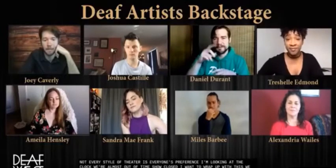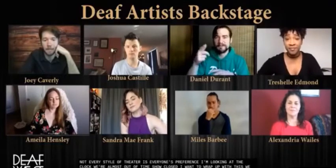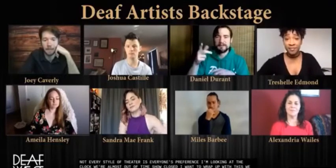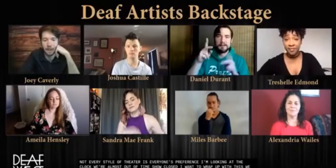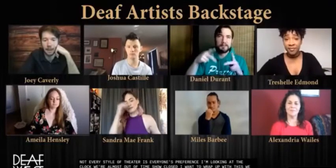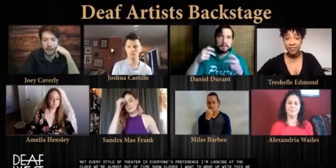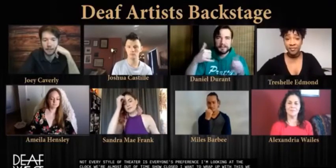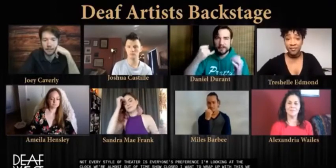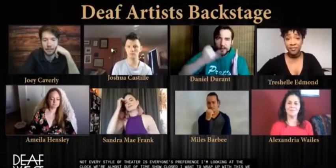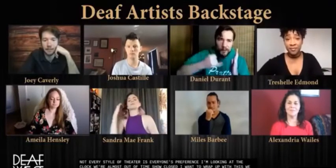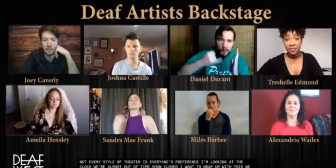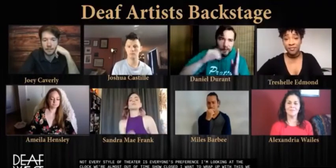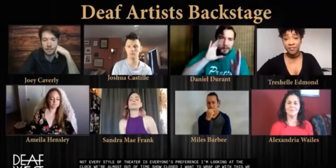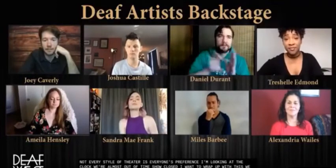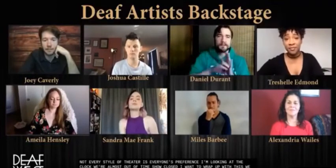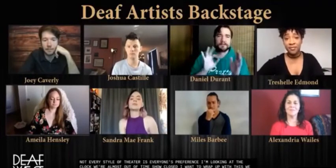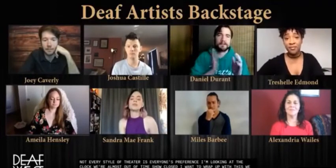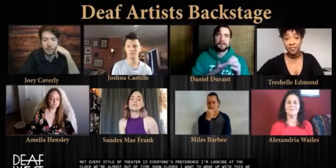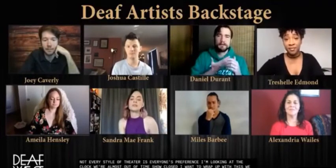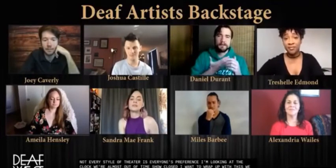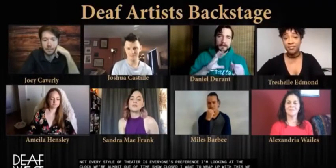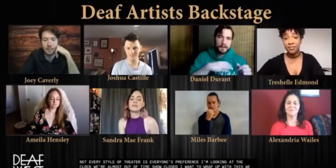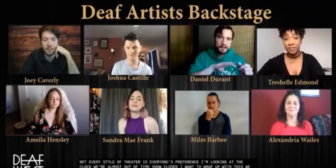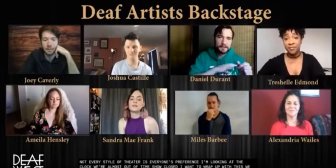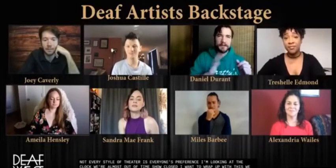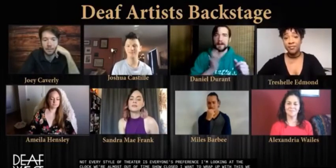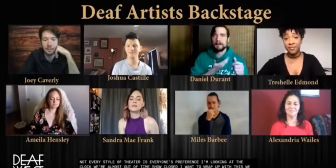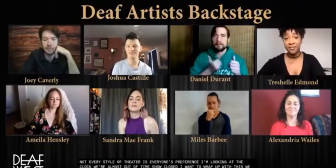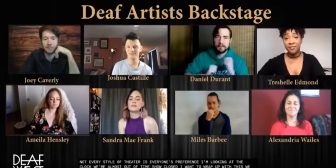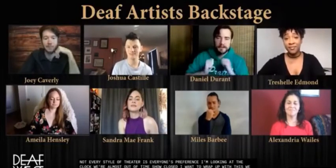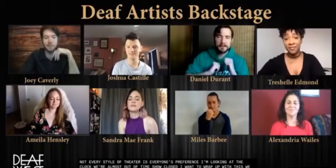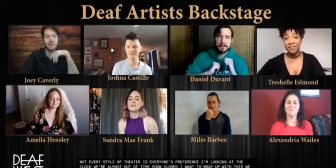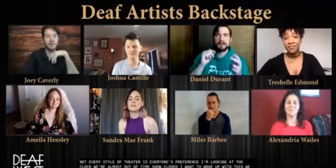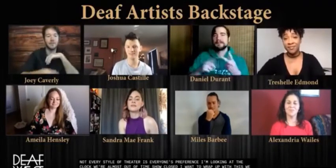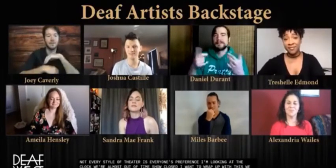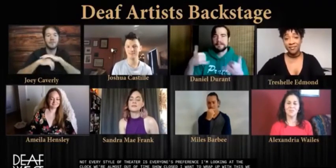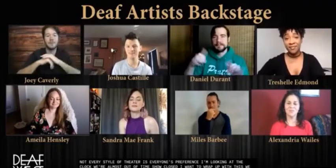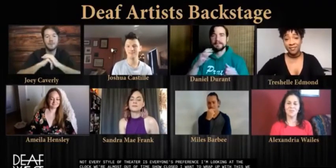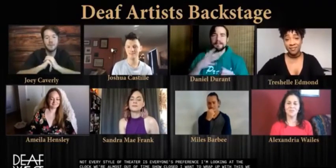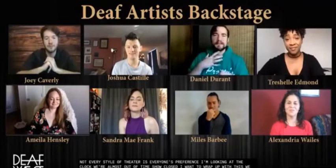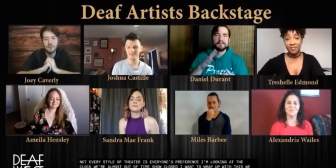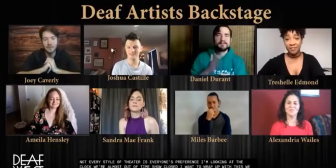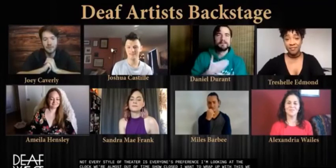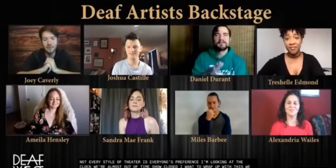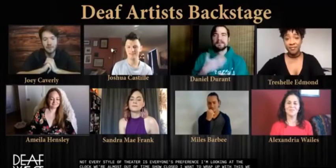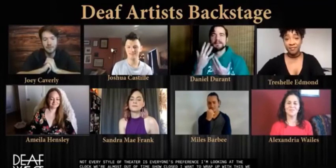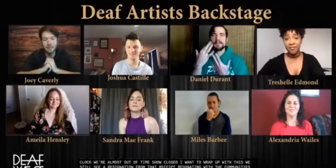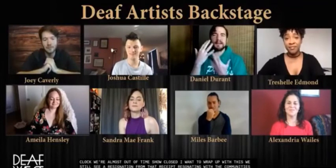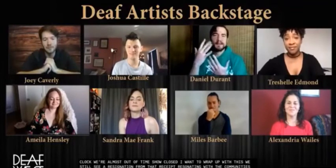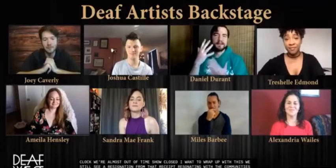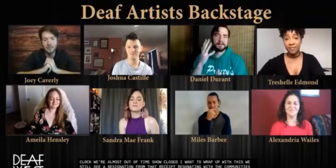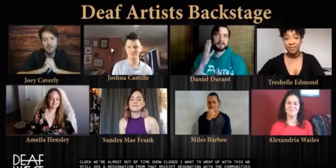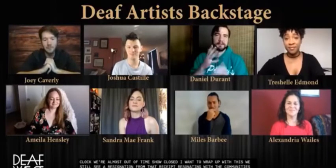You can see it on Instagram. People are still making art from our production and drawings.